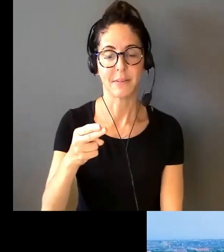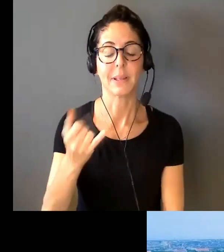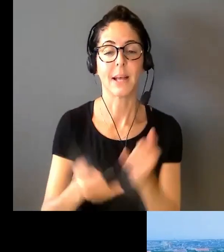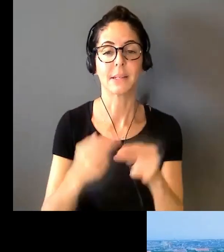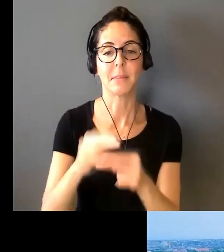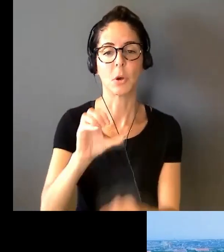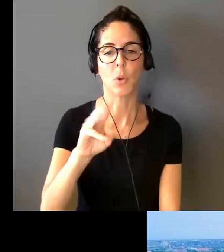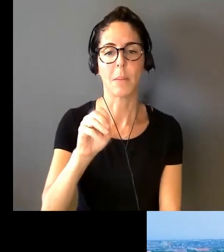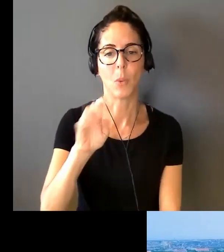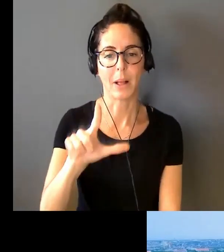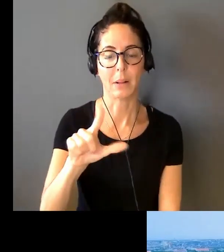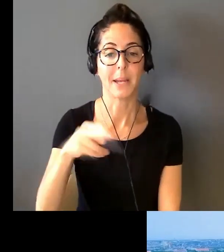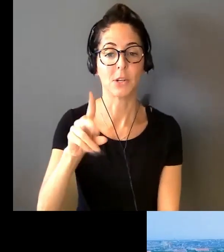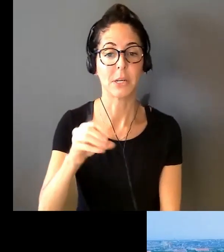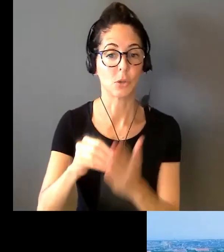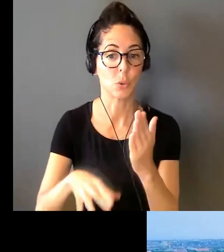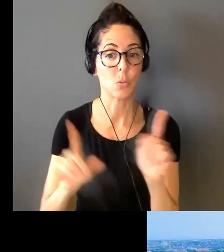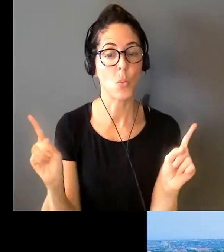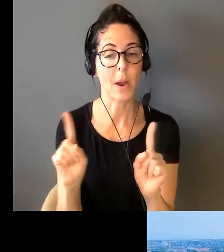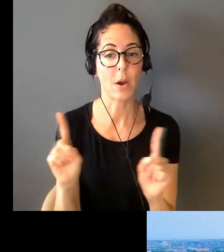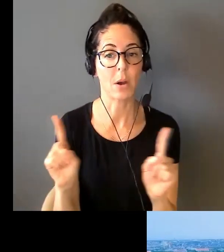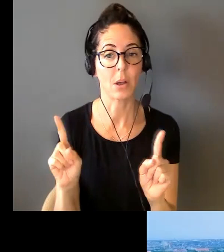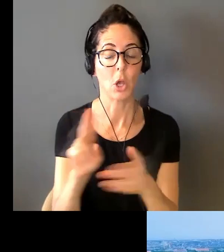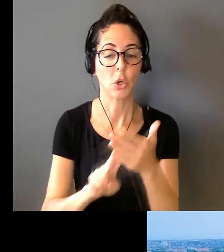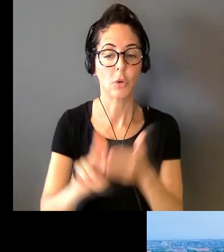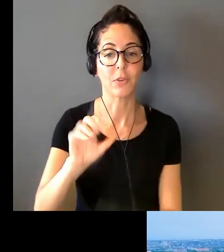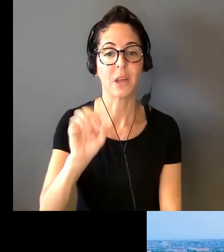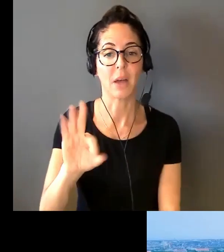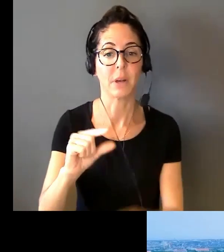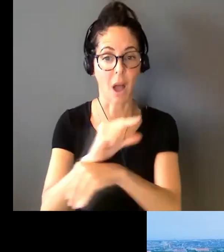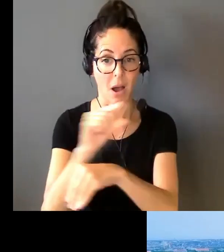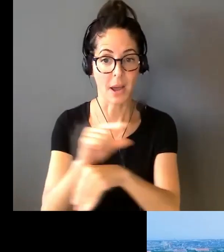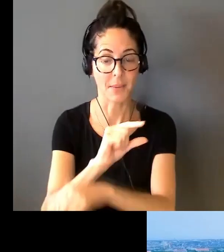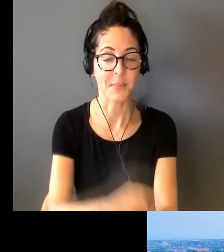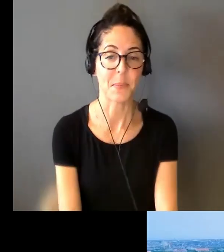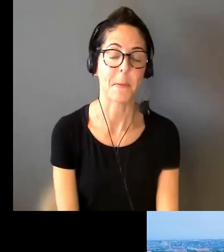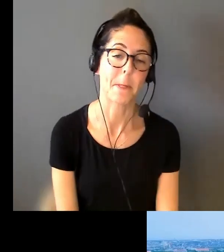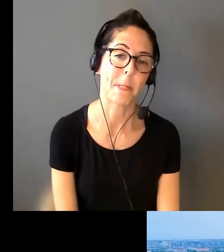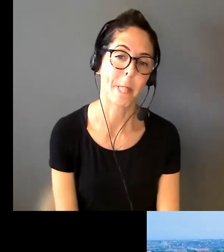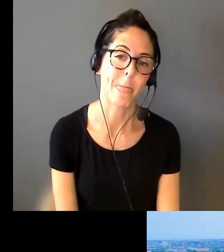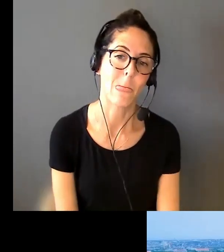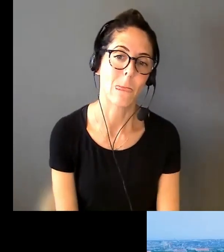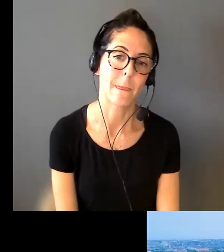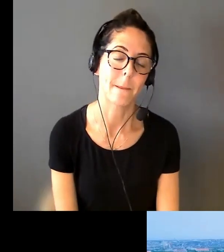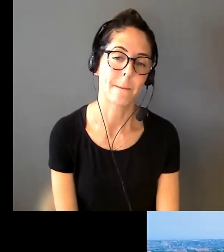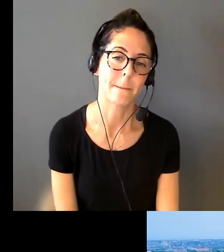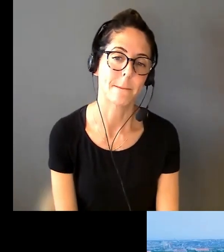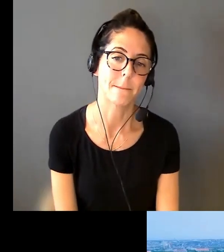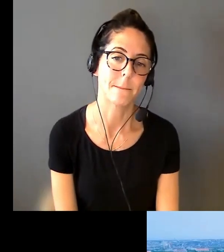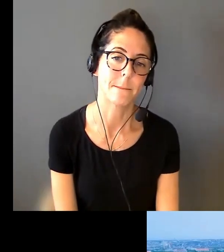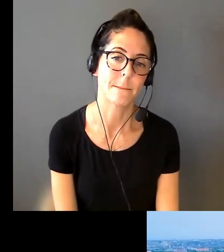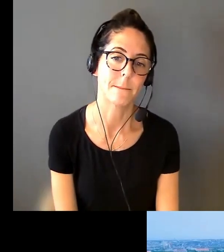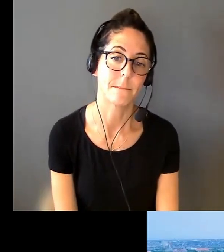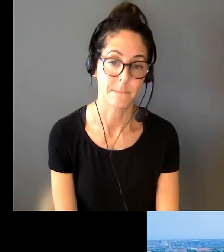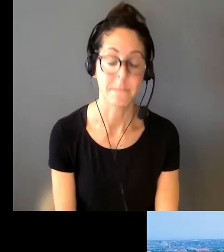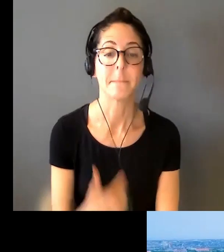a PhD student from the University of Ghana. And I'm a person with a disability